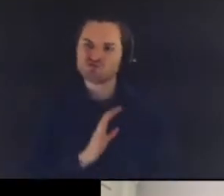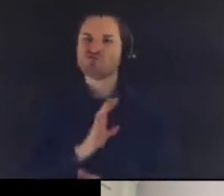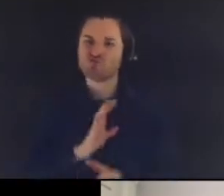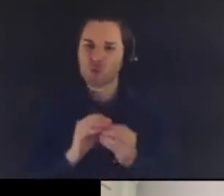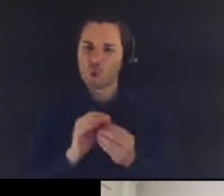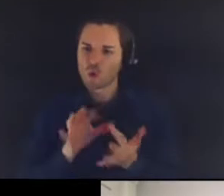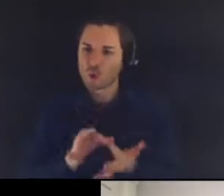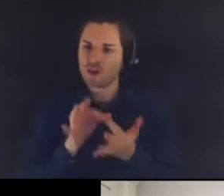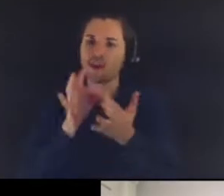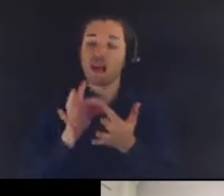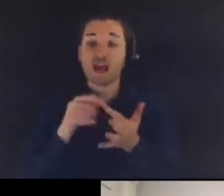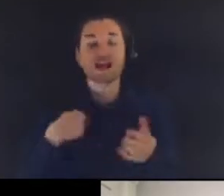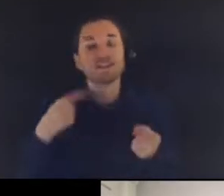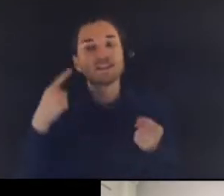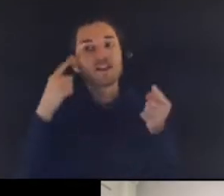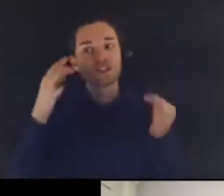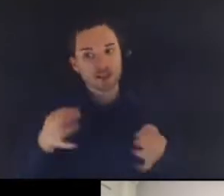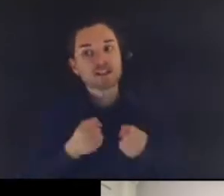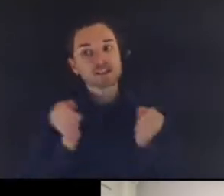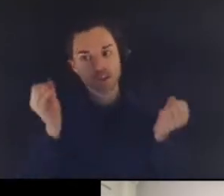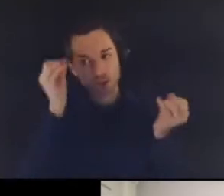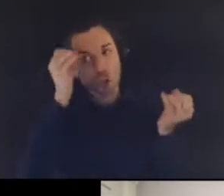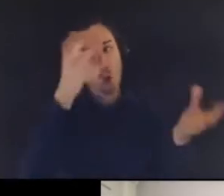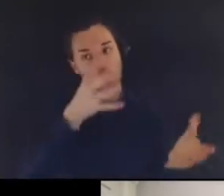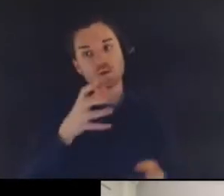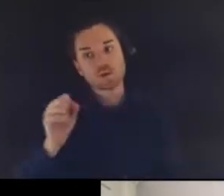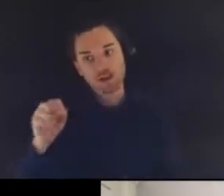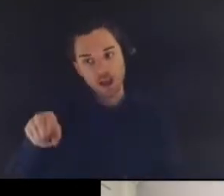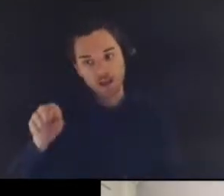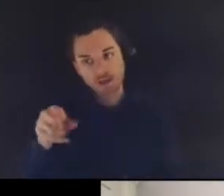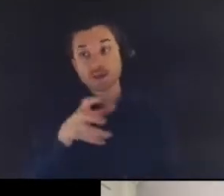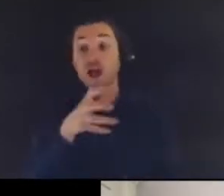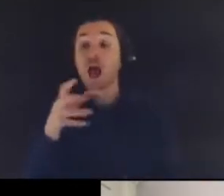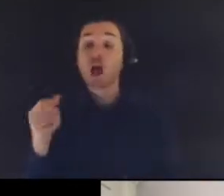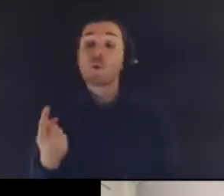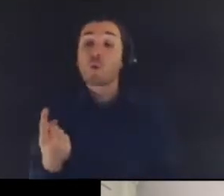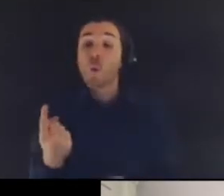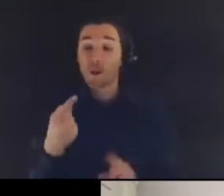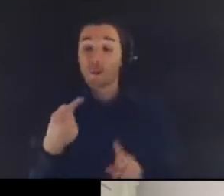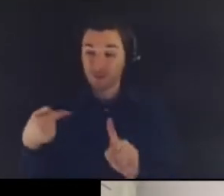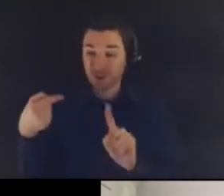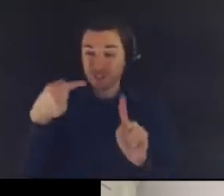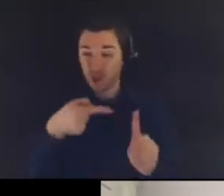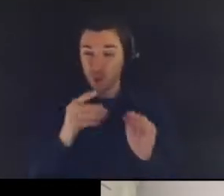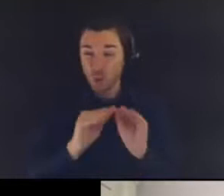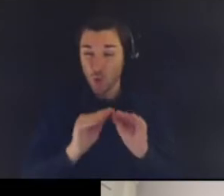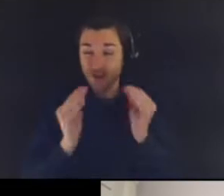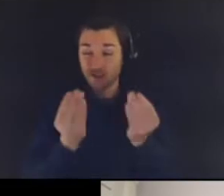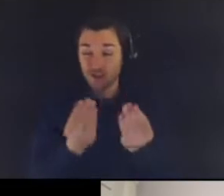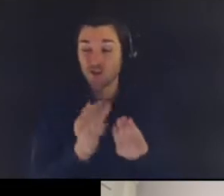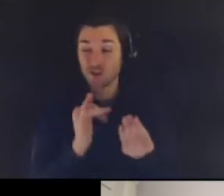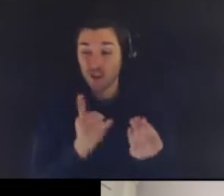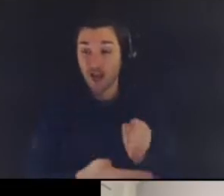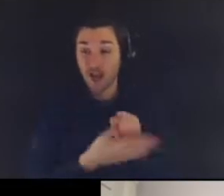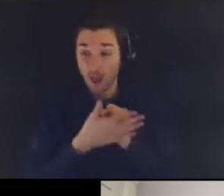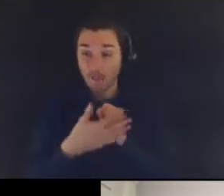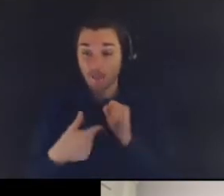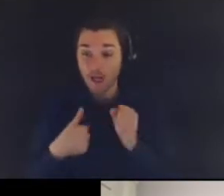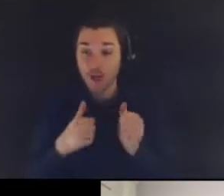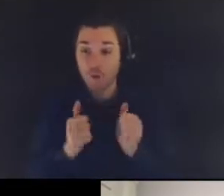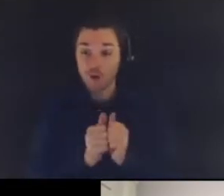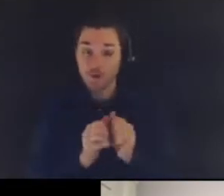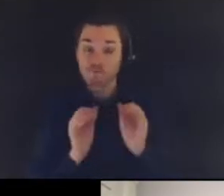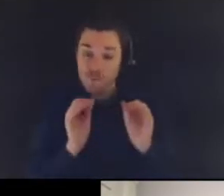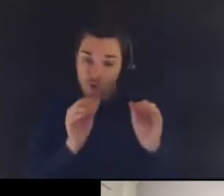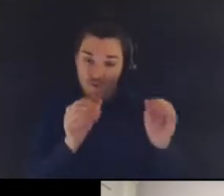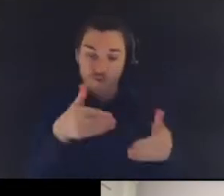One particular organisation that helped me move forward with disclosing that is a group